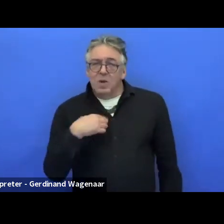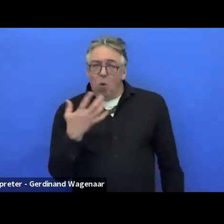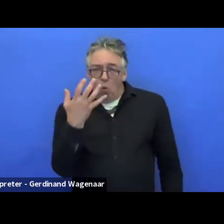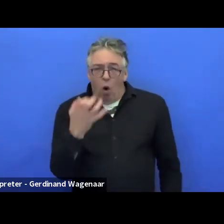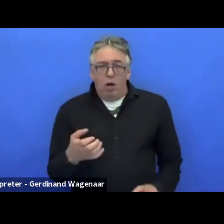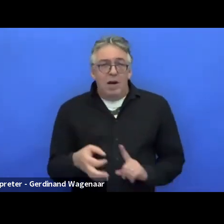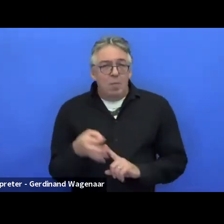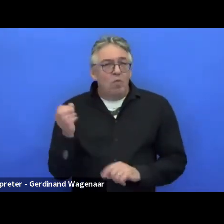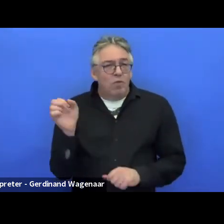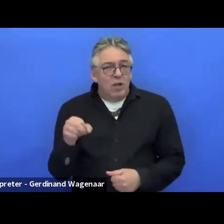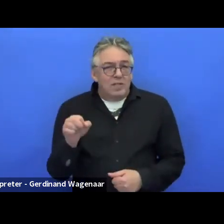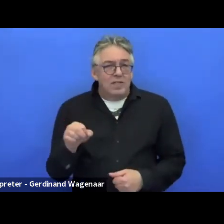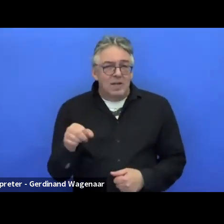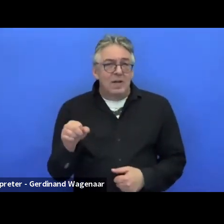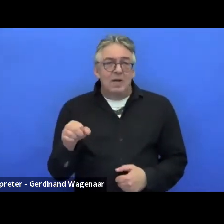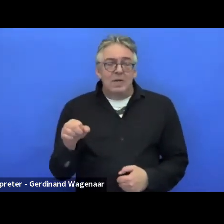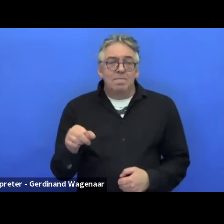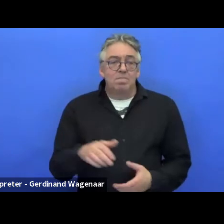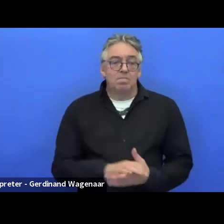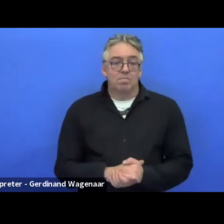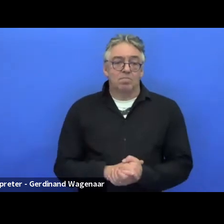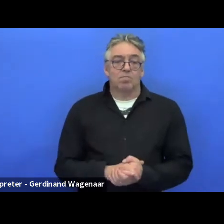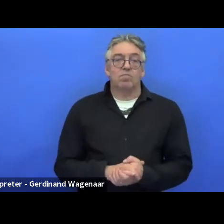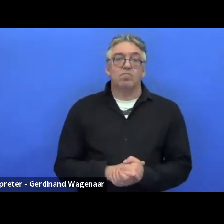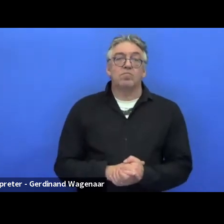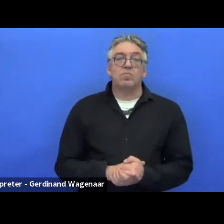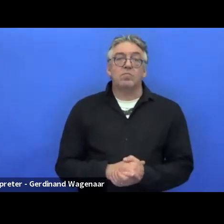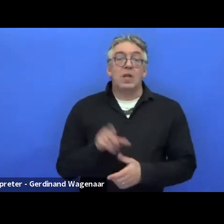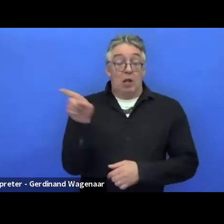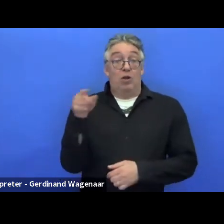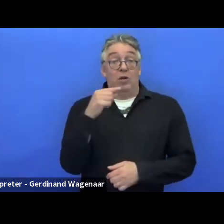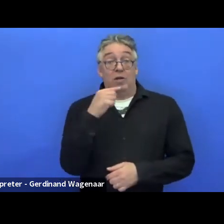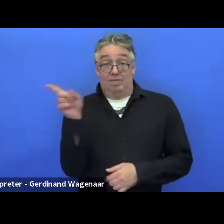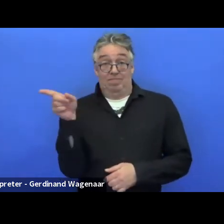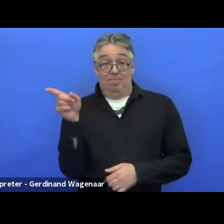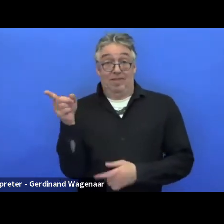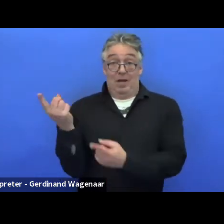and they said that they were working on updating and upgrading the systems